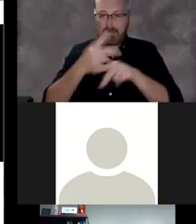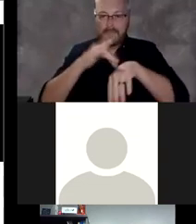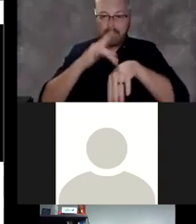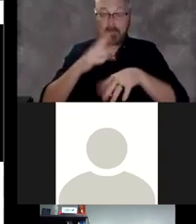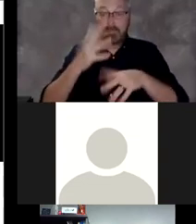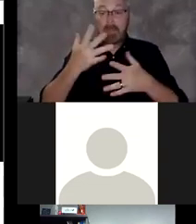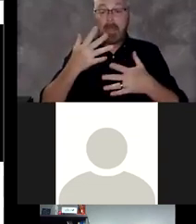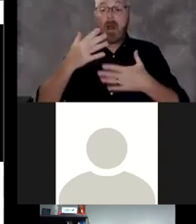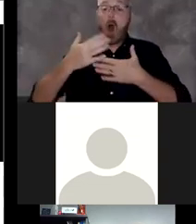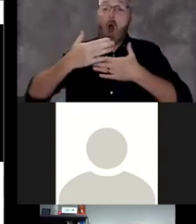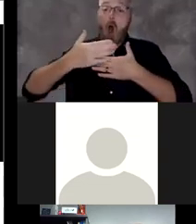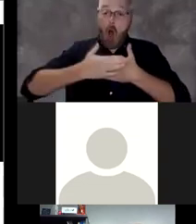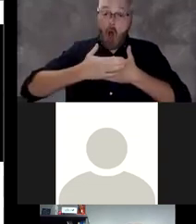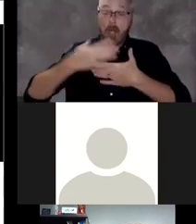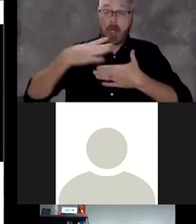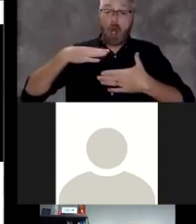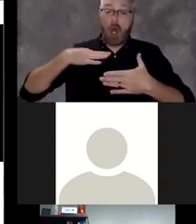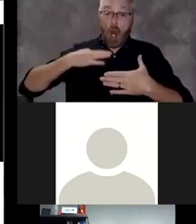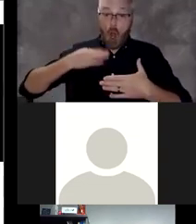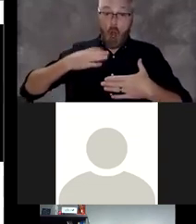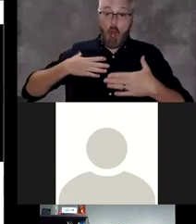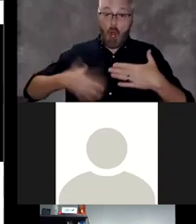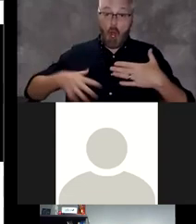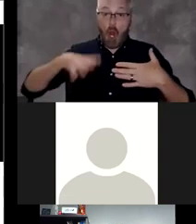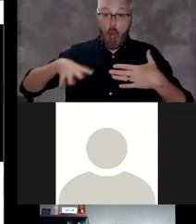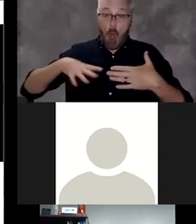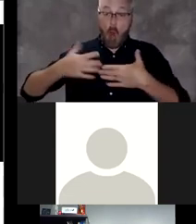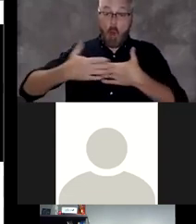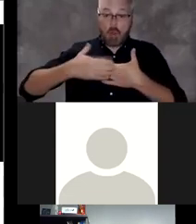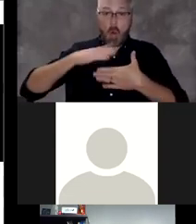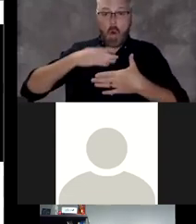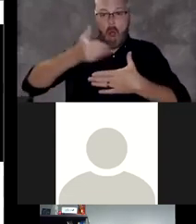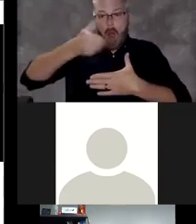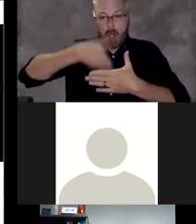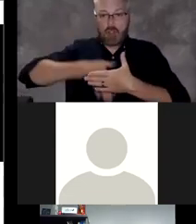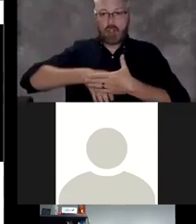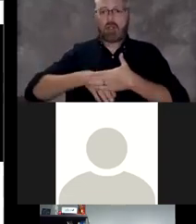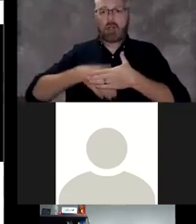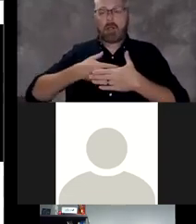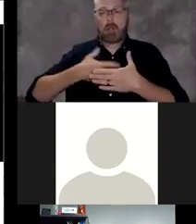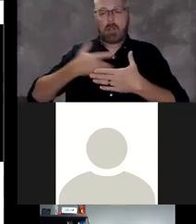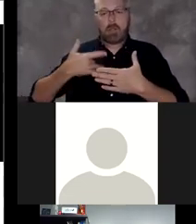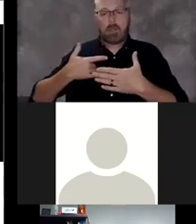BELOW CLOTHING. ACTUALLY, I'M SORRY, ONLY ABOVE